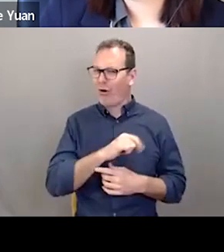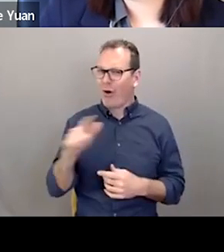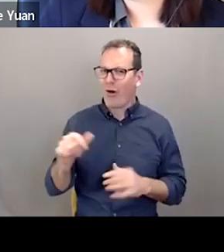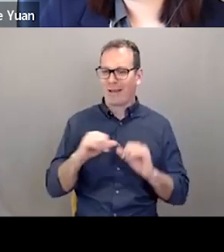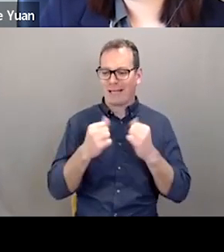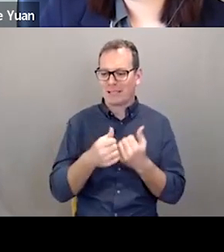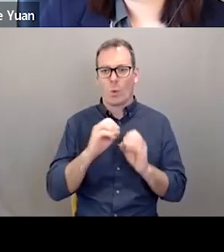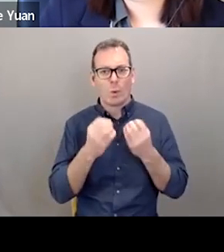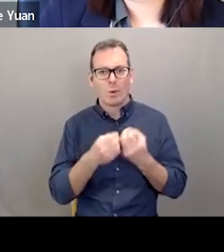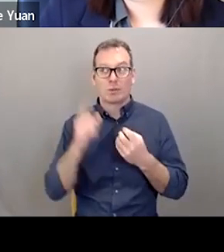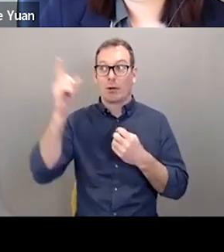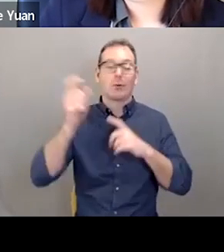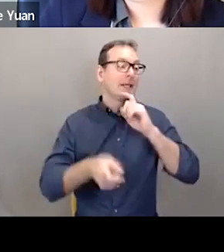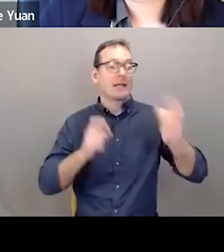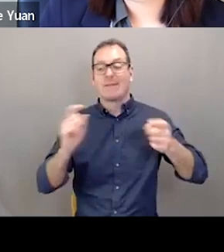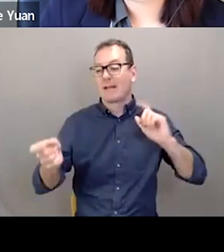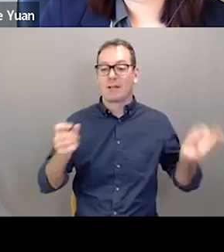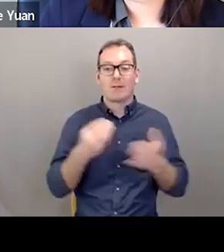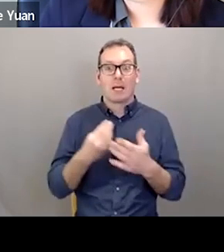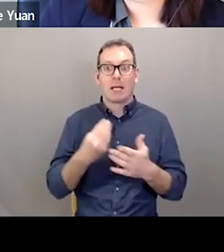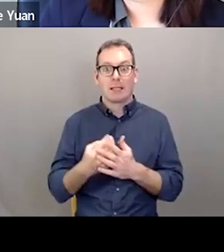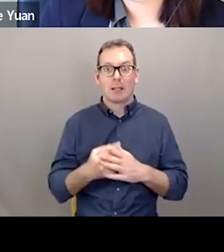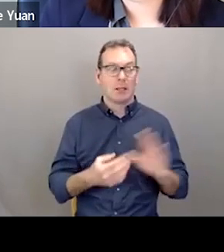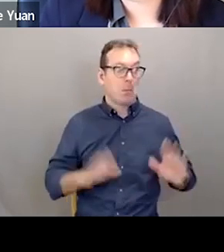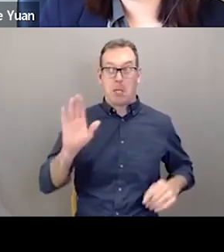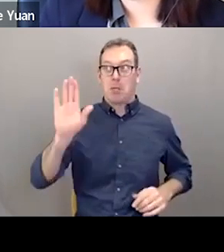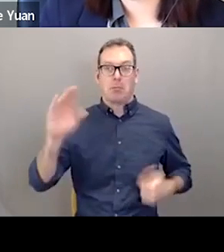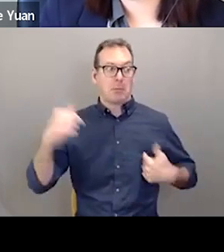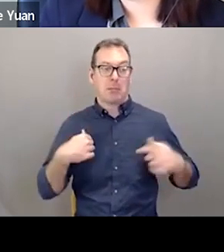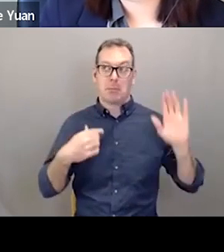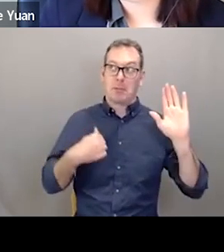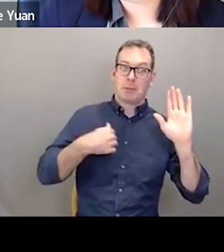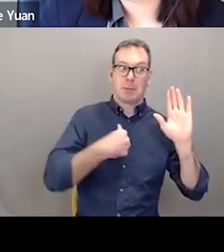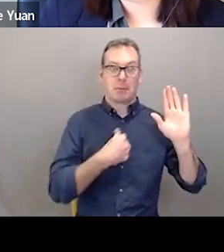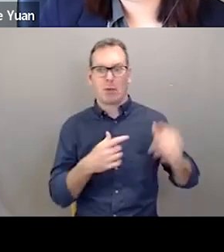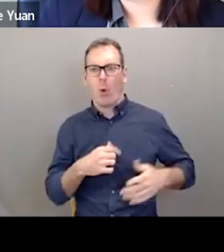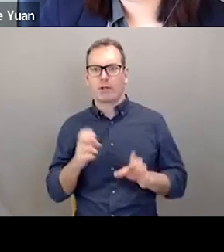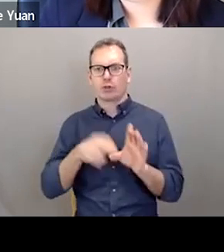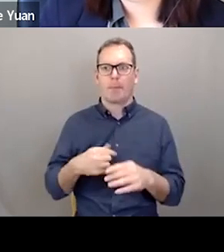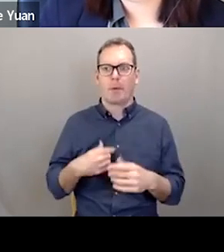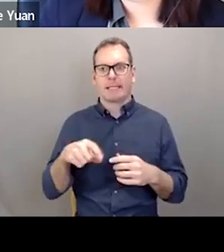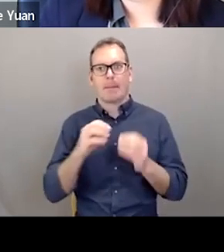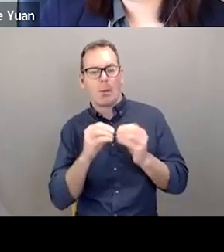this and money for that and people are saying oh wow we got to jump into it because money is where